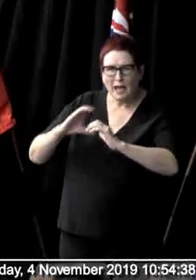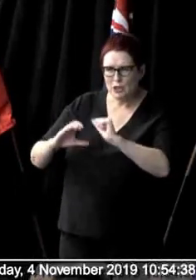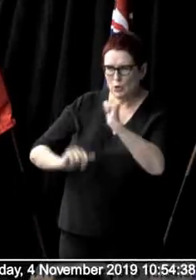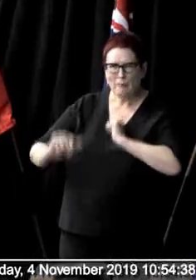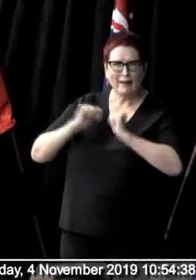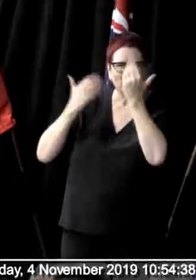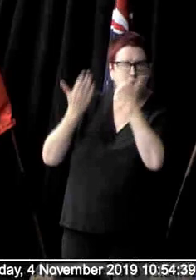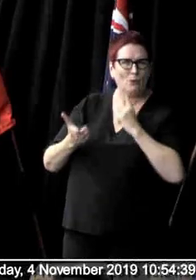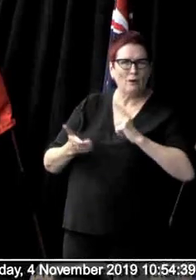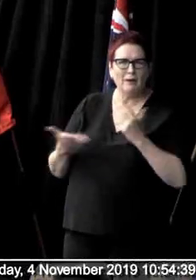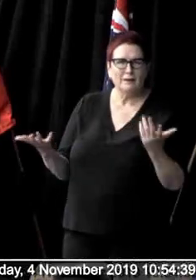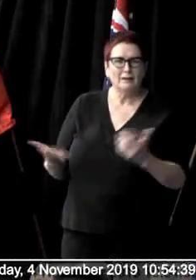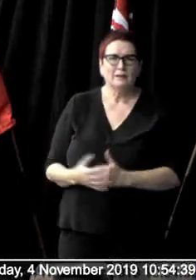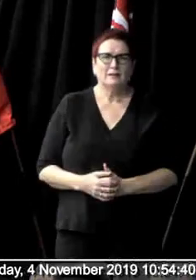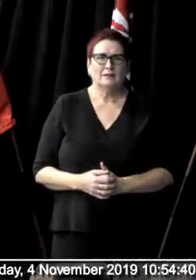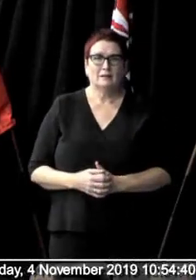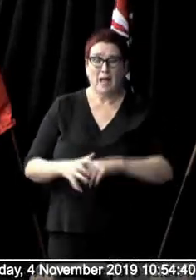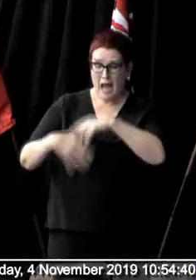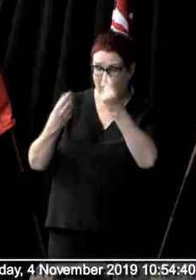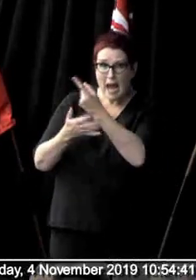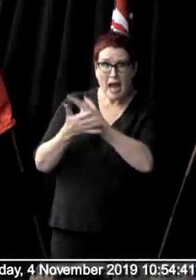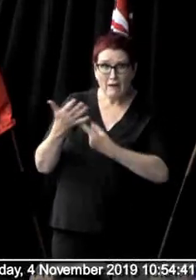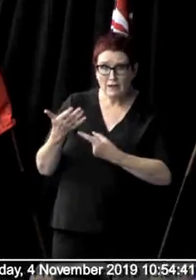All of this exacerbated her anxiety.